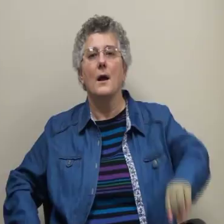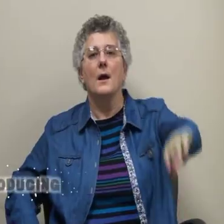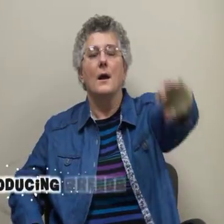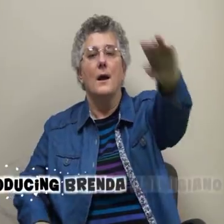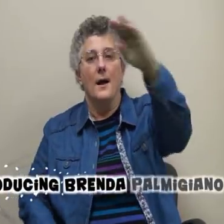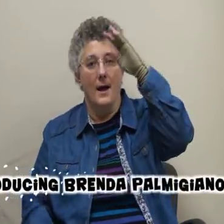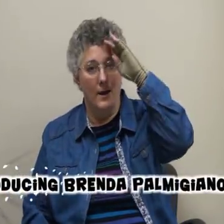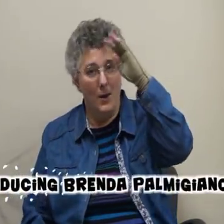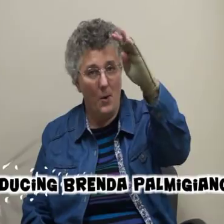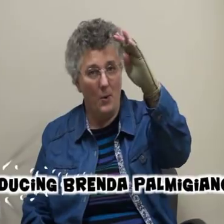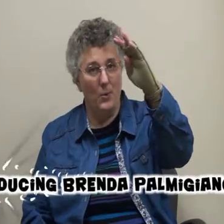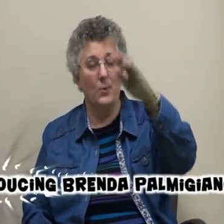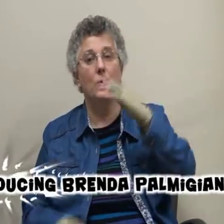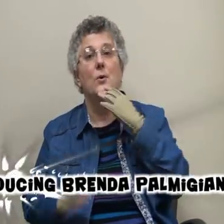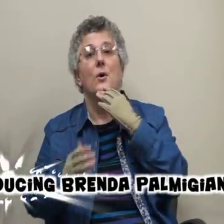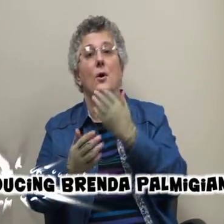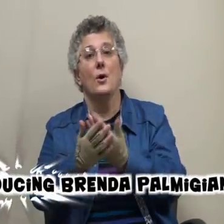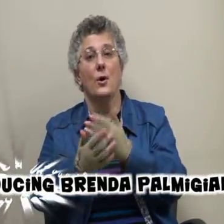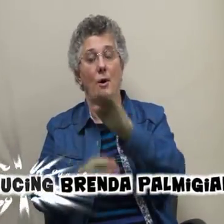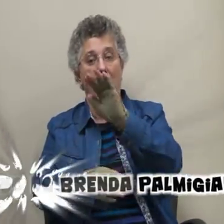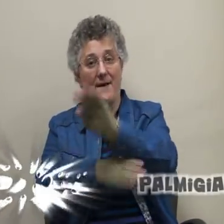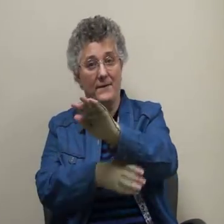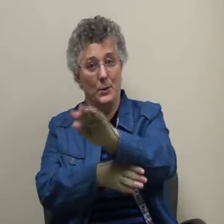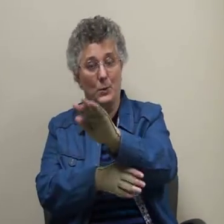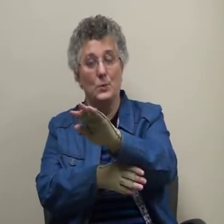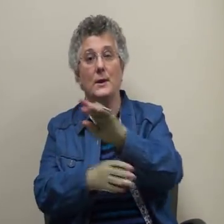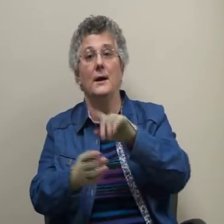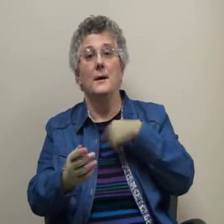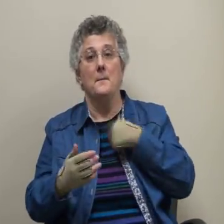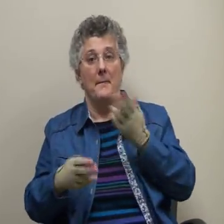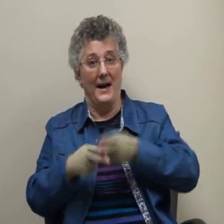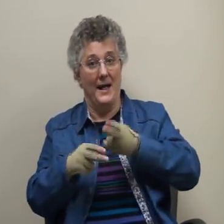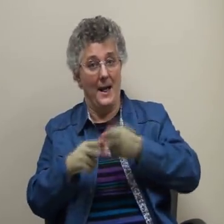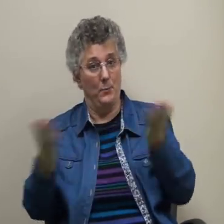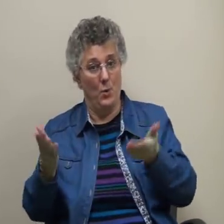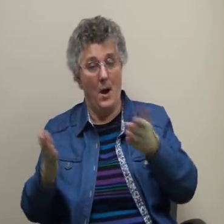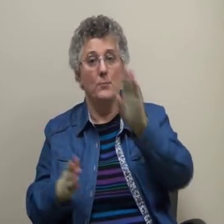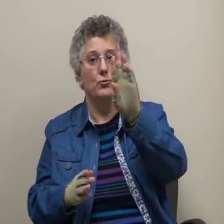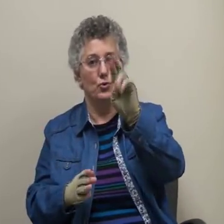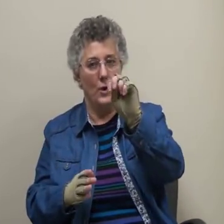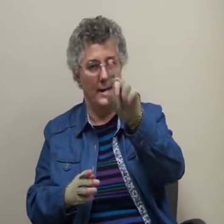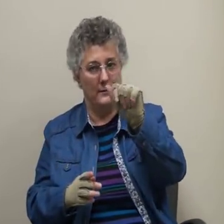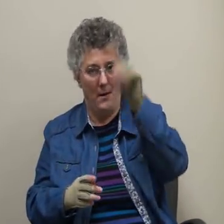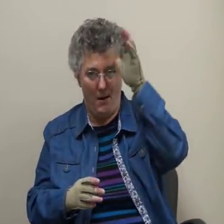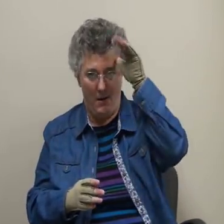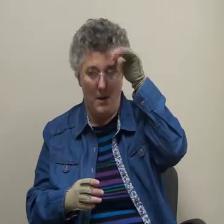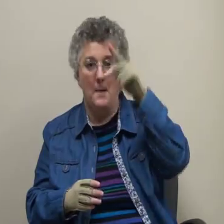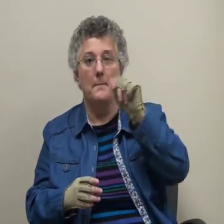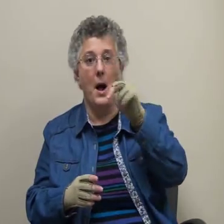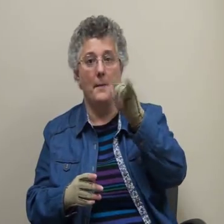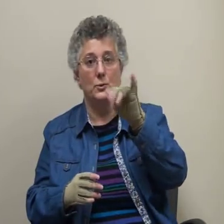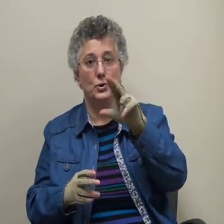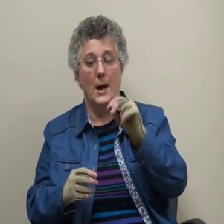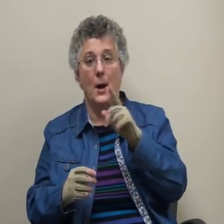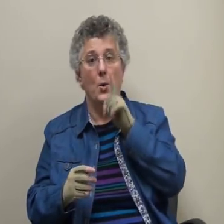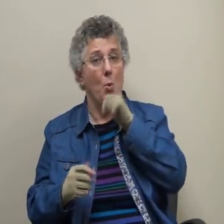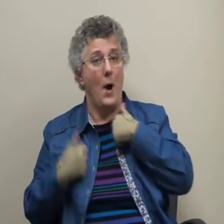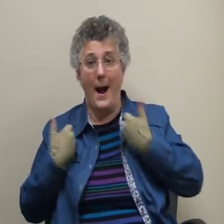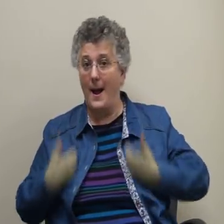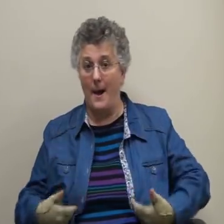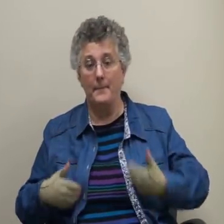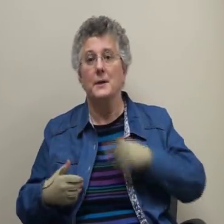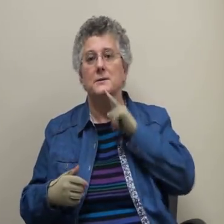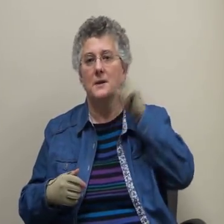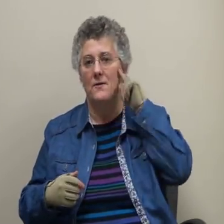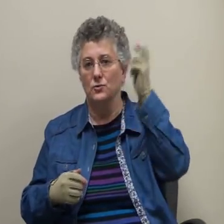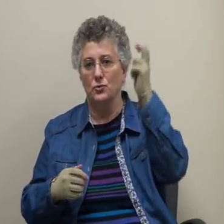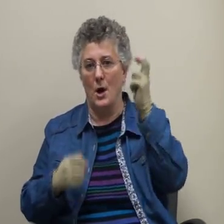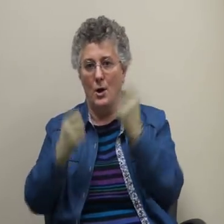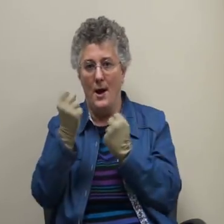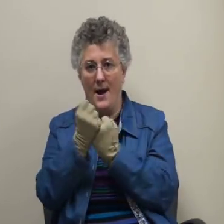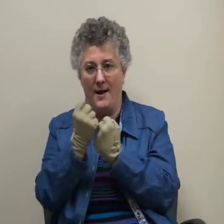Hello, good afternoon. My name is Brenda Palmigiano, I am a deaf truck driving advocate.